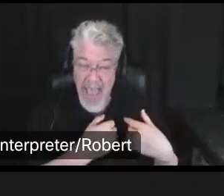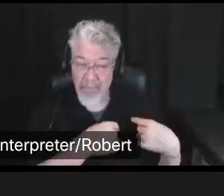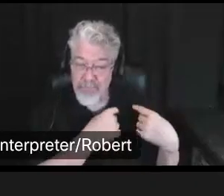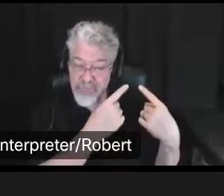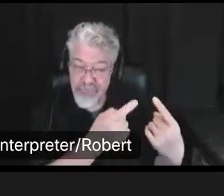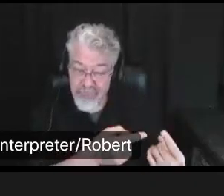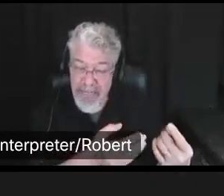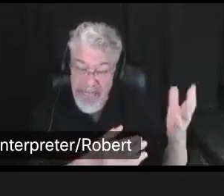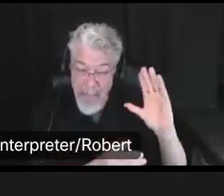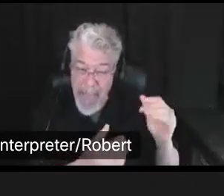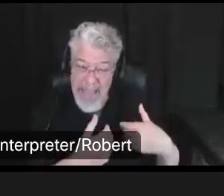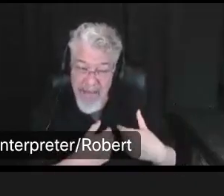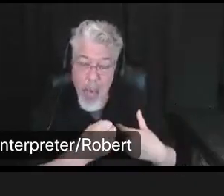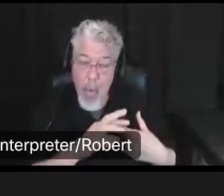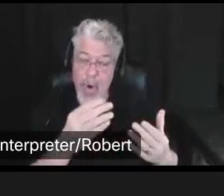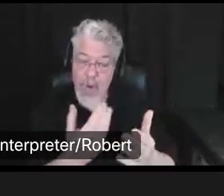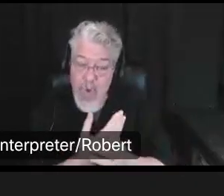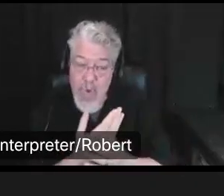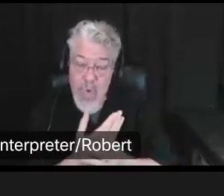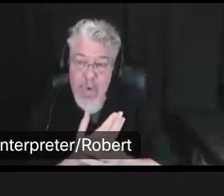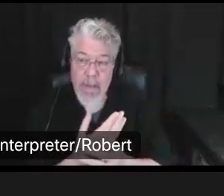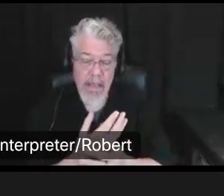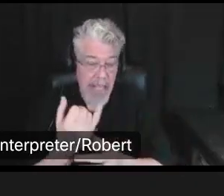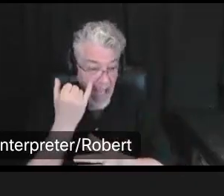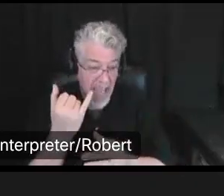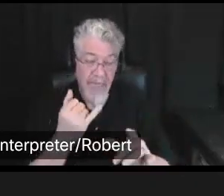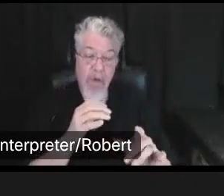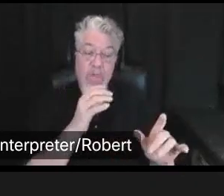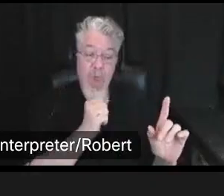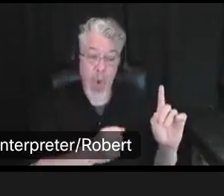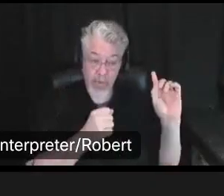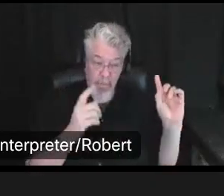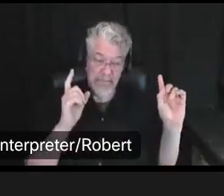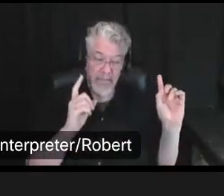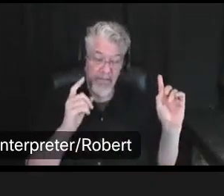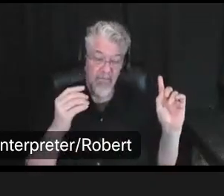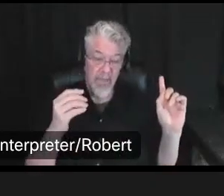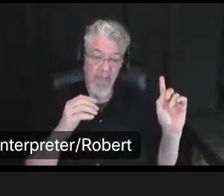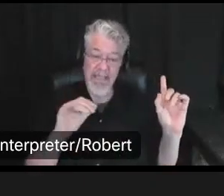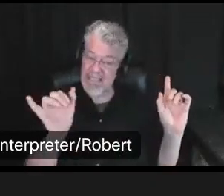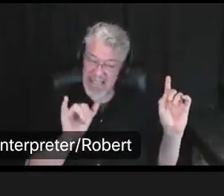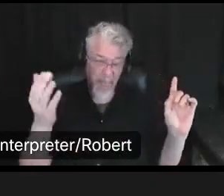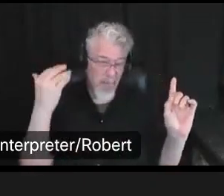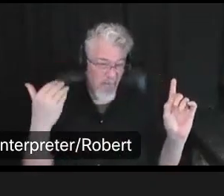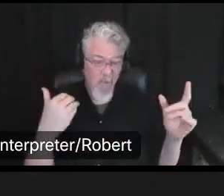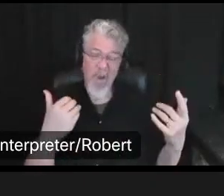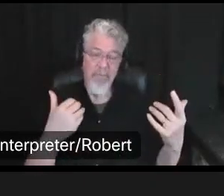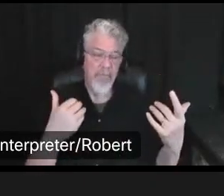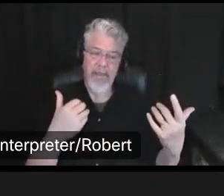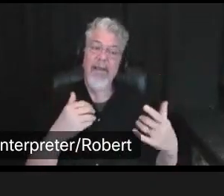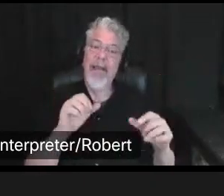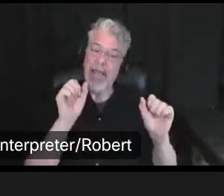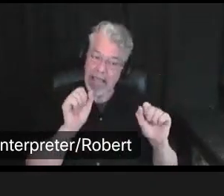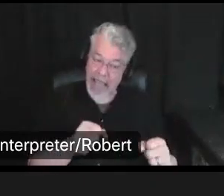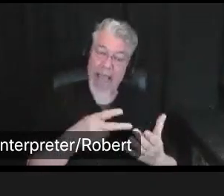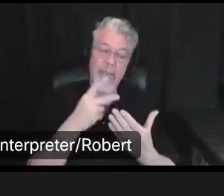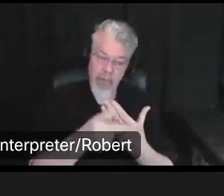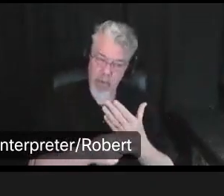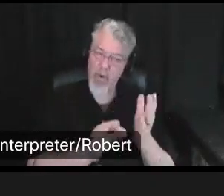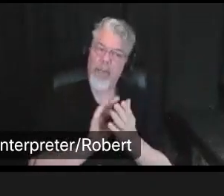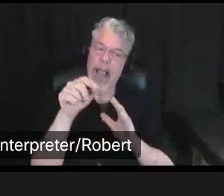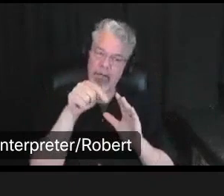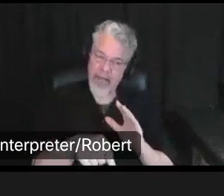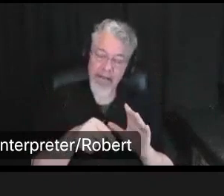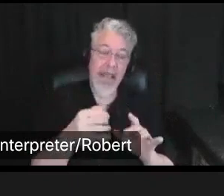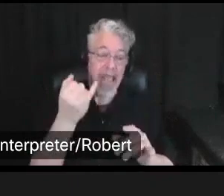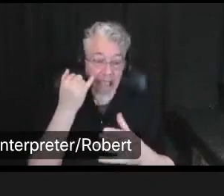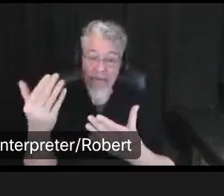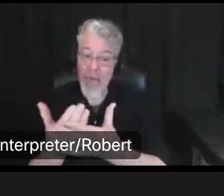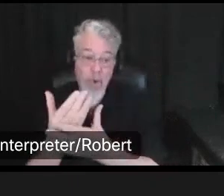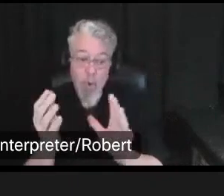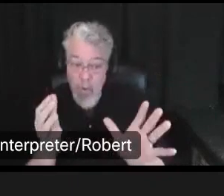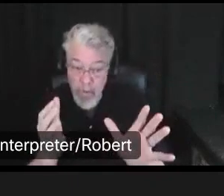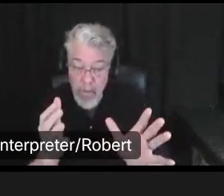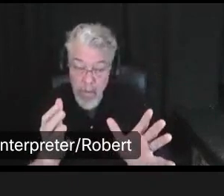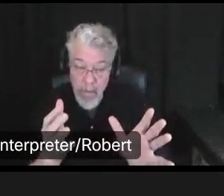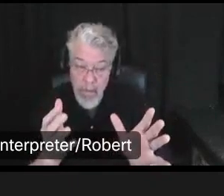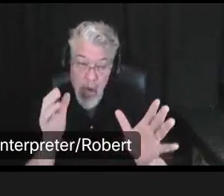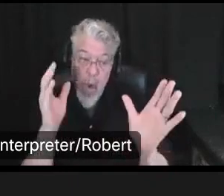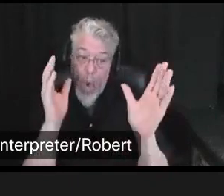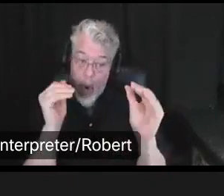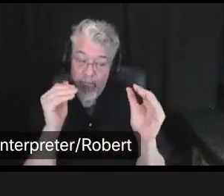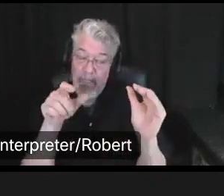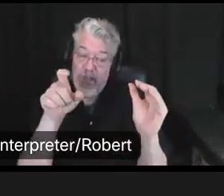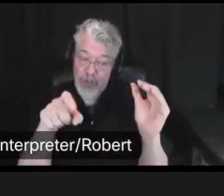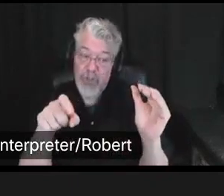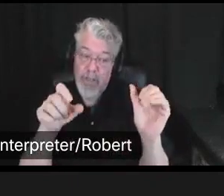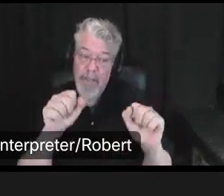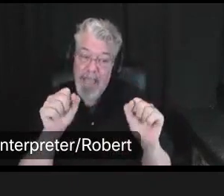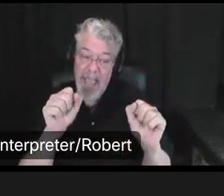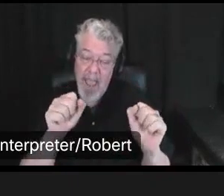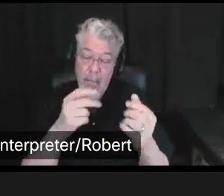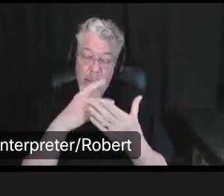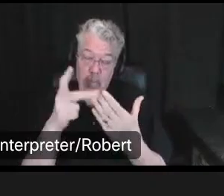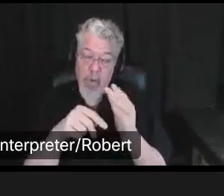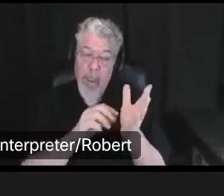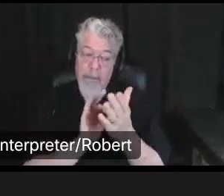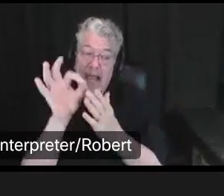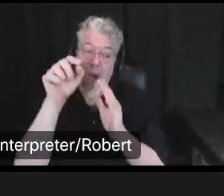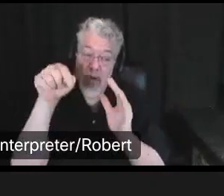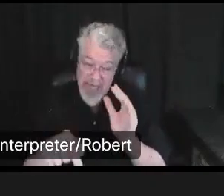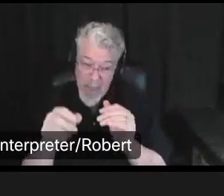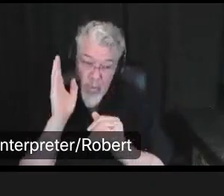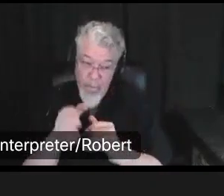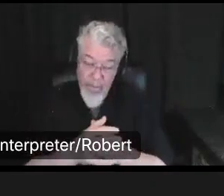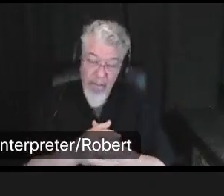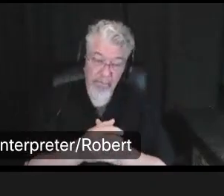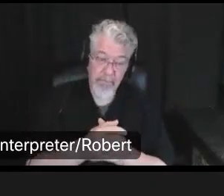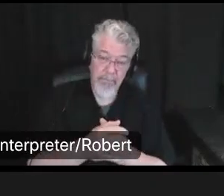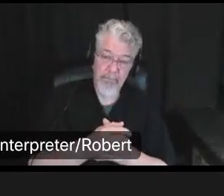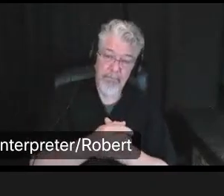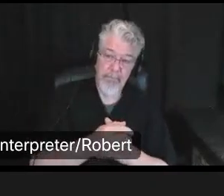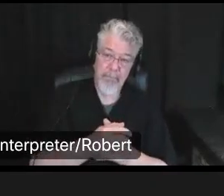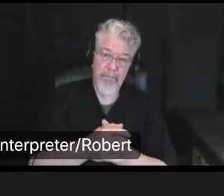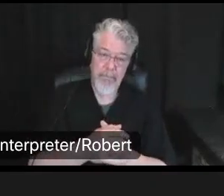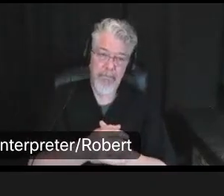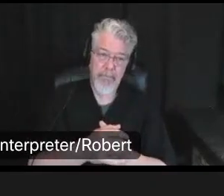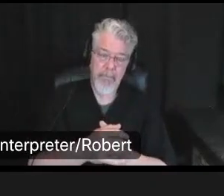Asked or are they new ones? If they are the old ones or if they are the same ones, they can be programmed to countdown and if they are new ones, they hopefully should be able to be programmed to countdown.